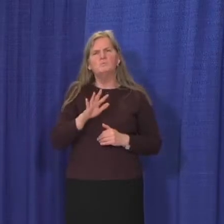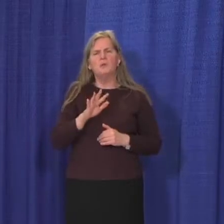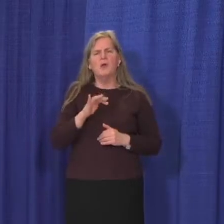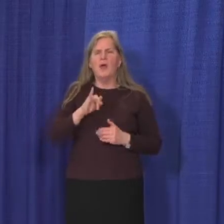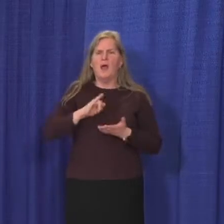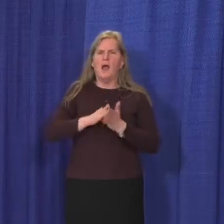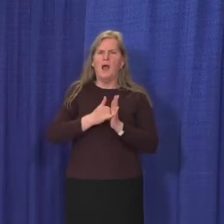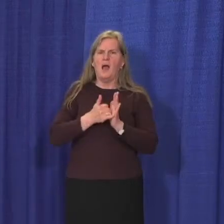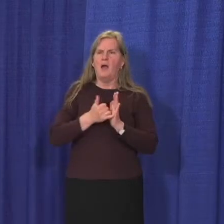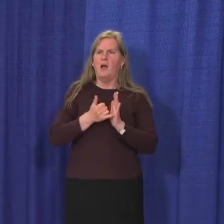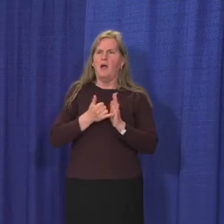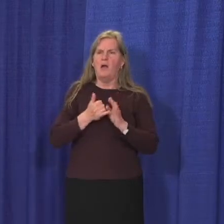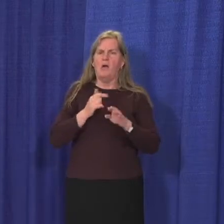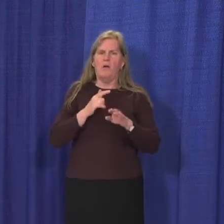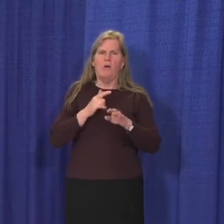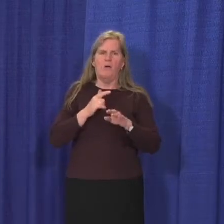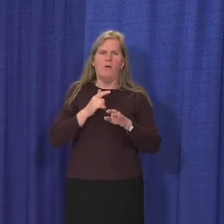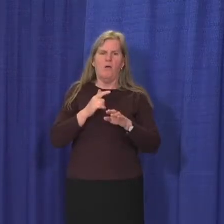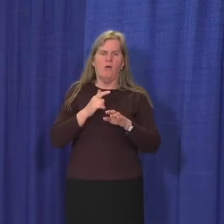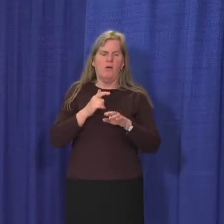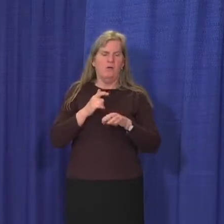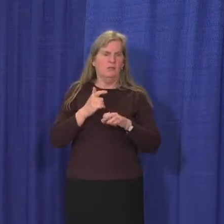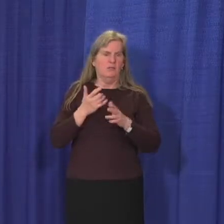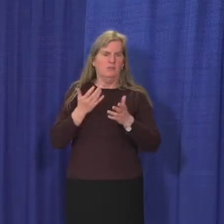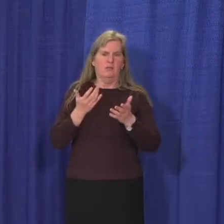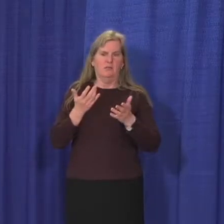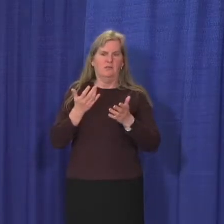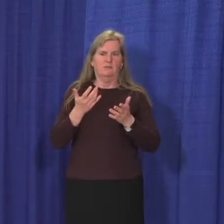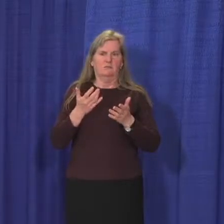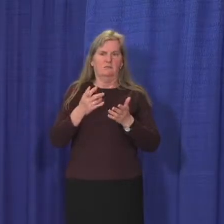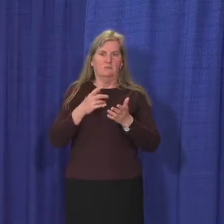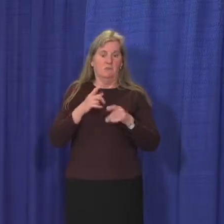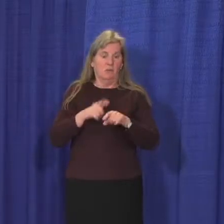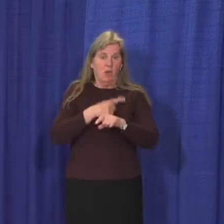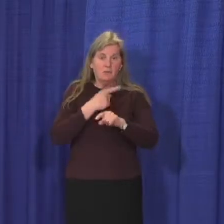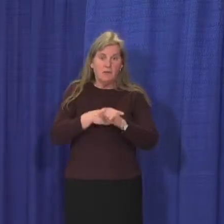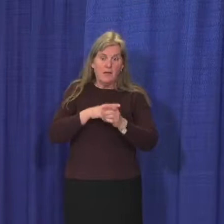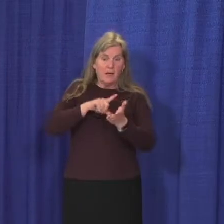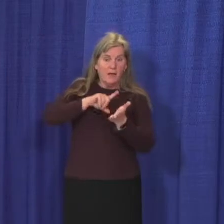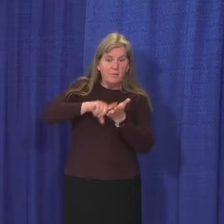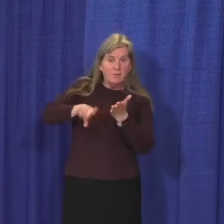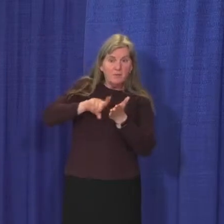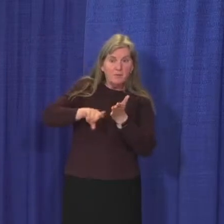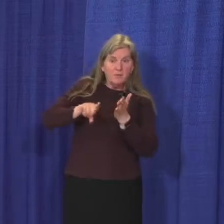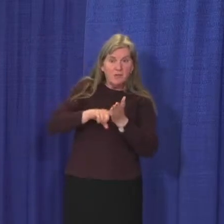to check this information? Will people need to self isolate perhaps the first day waiting